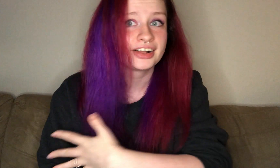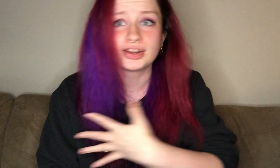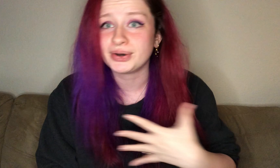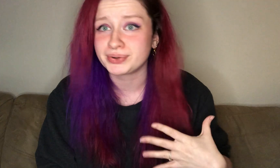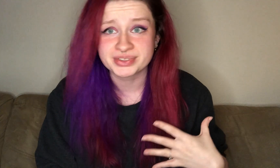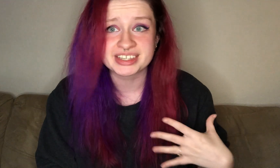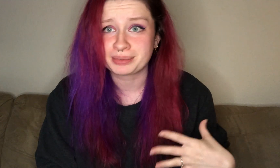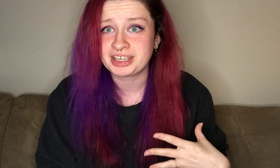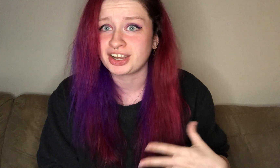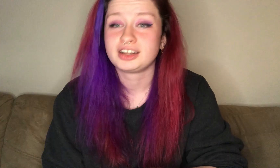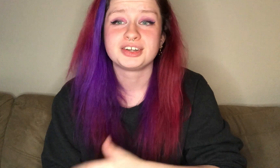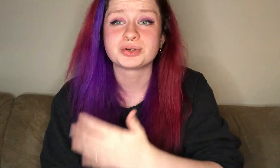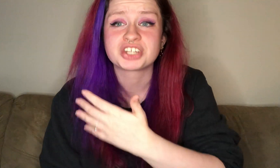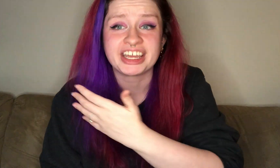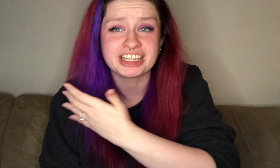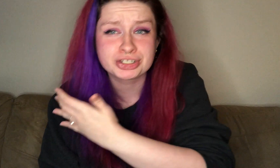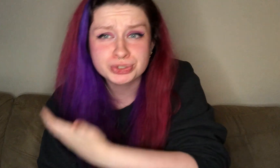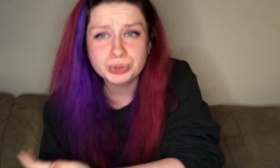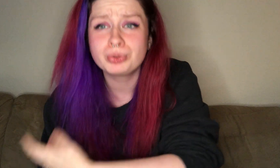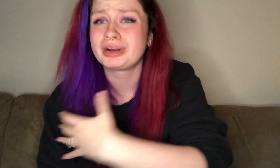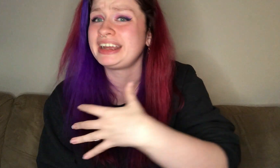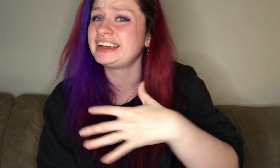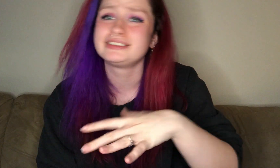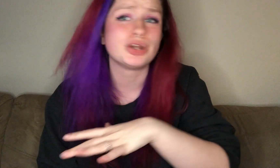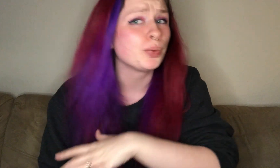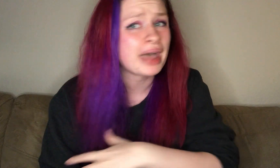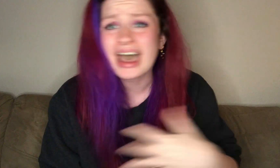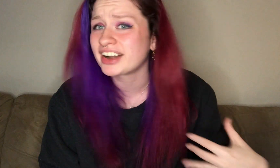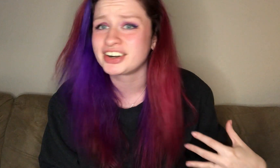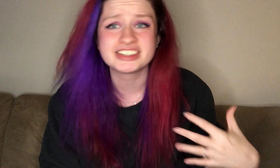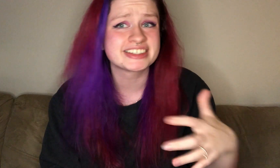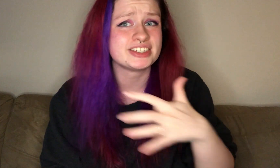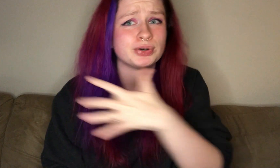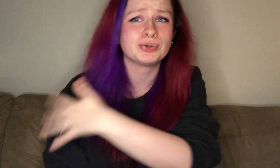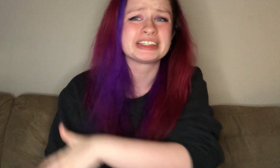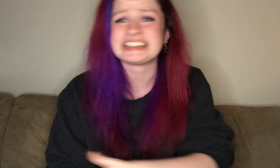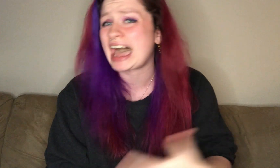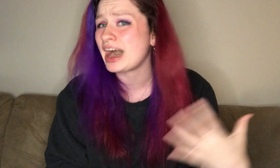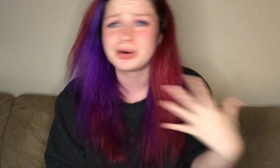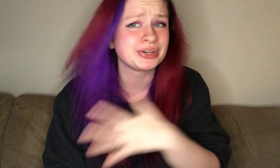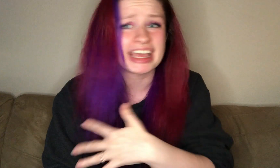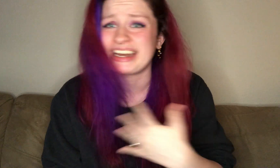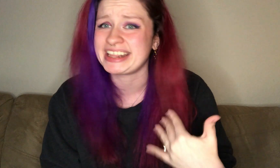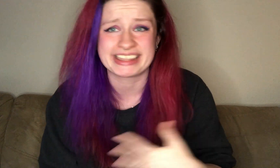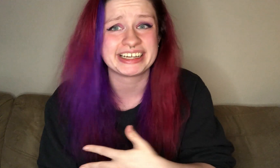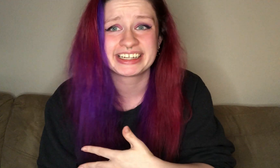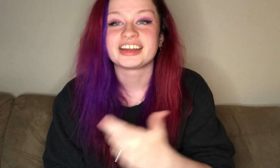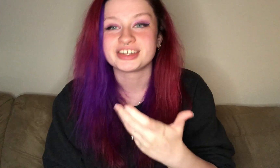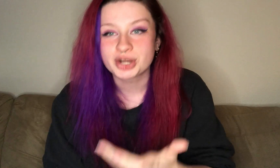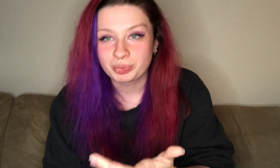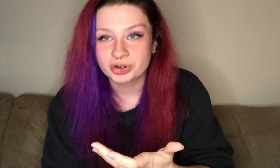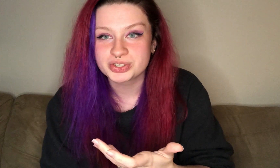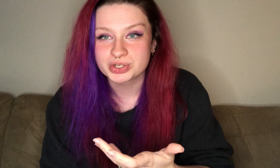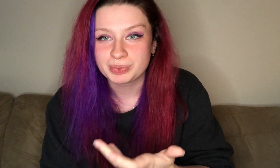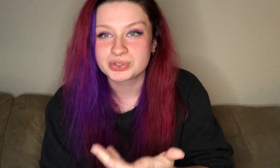clothes up here no shiny jewelry no patterns no loud anything interpreters are supposed to